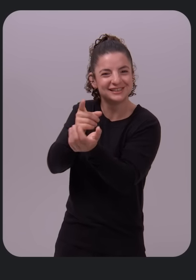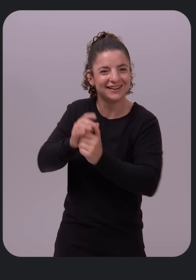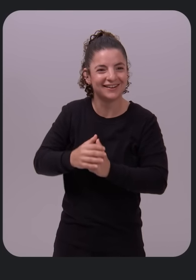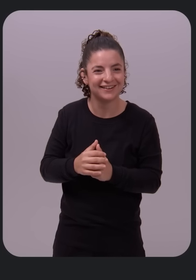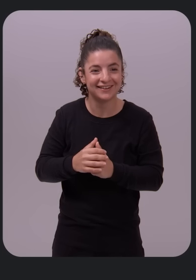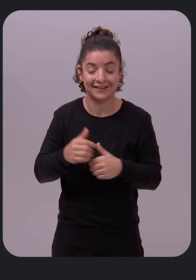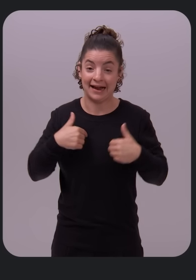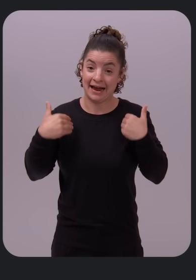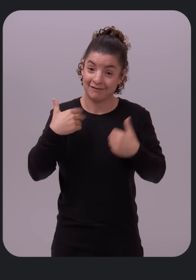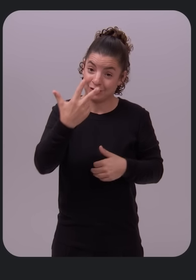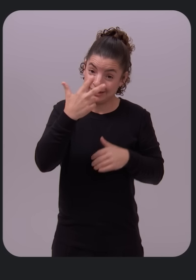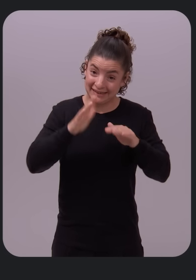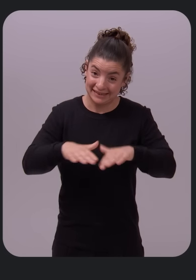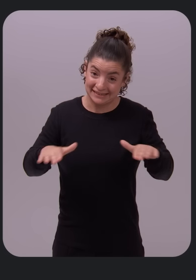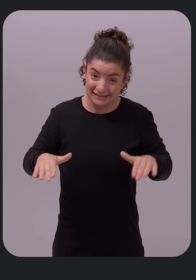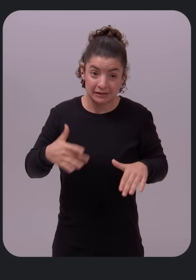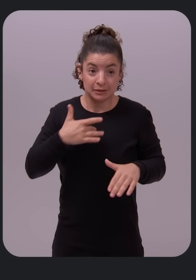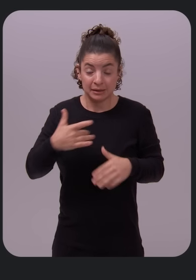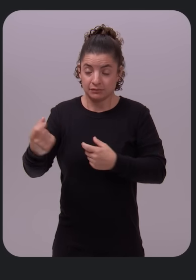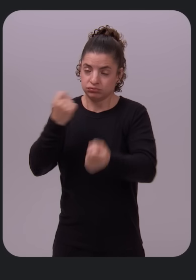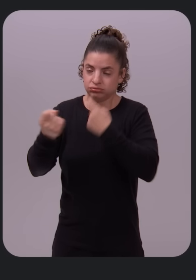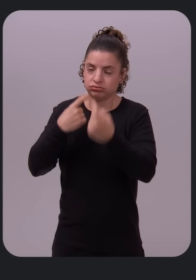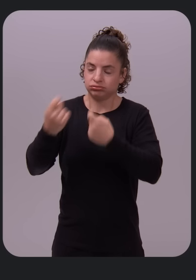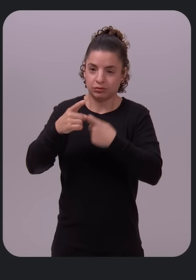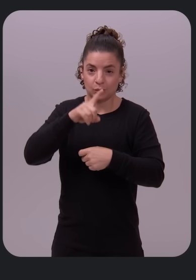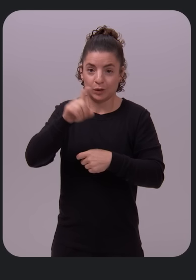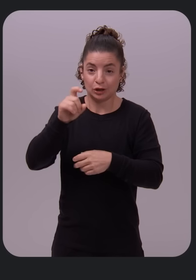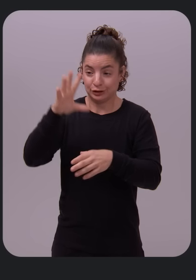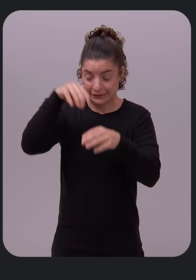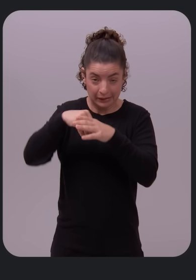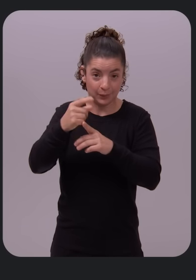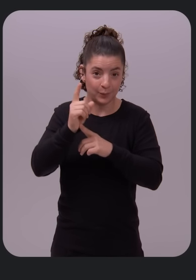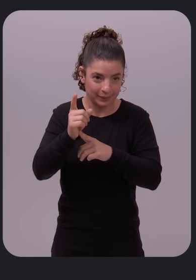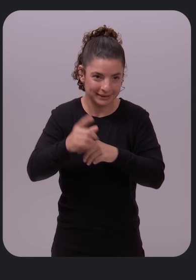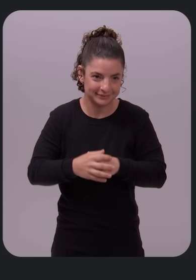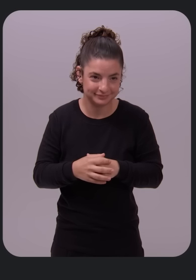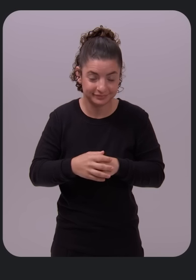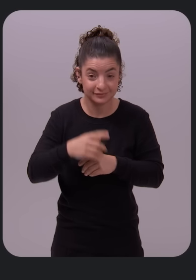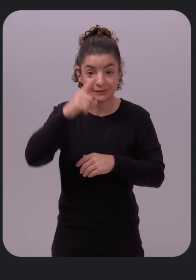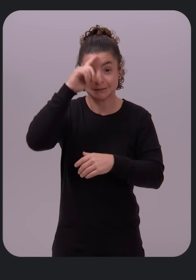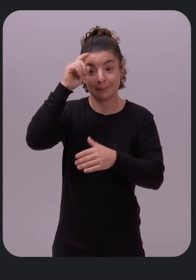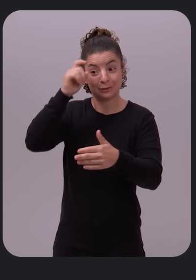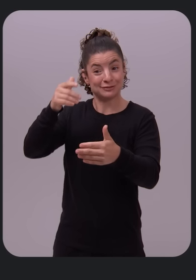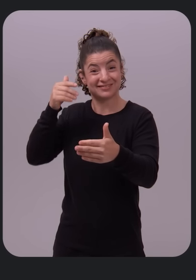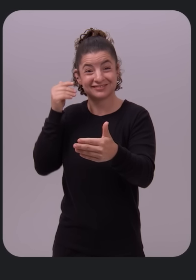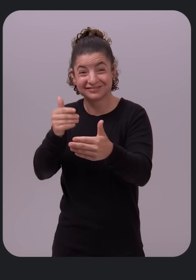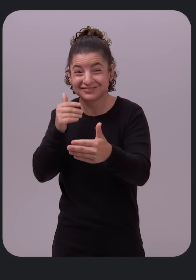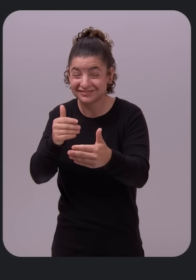I have three kids, and they ask about a million questions a minute. And with summer right around the corner,